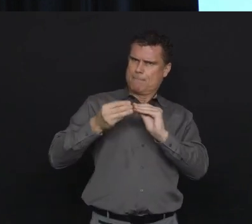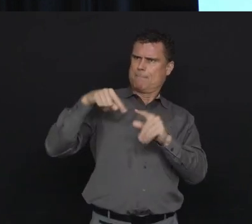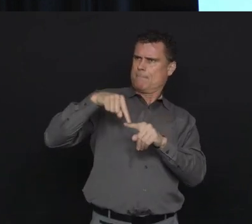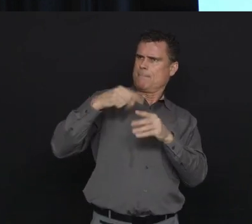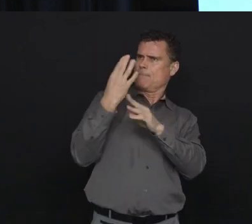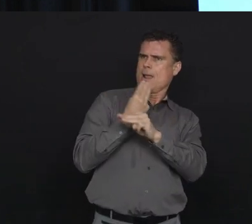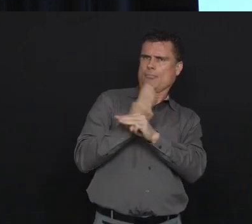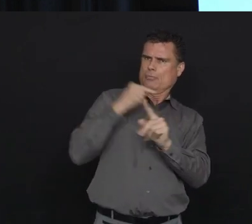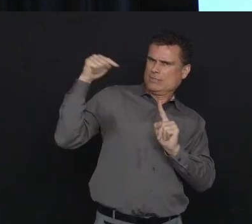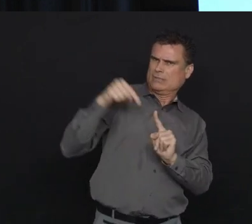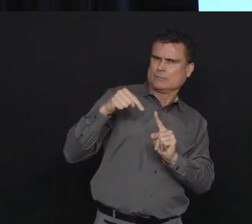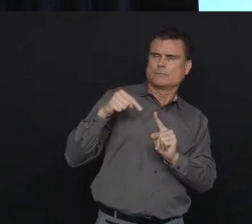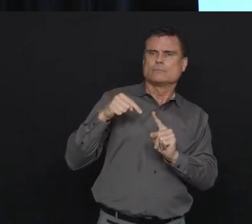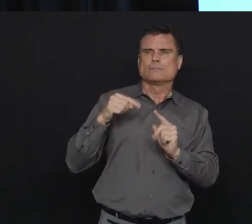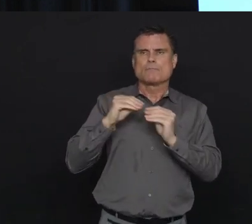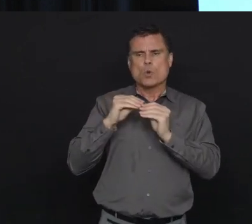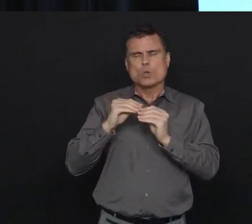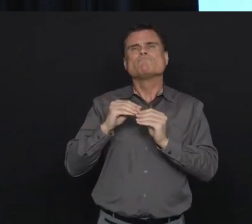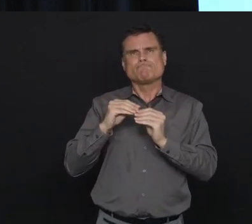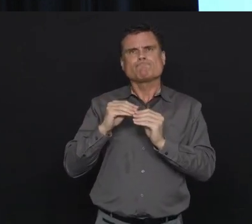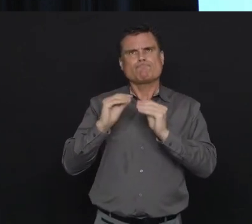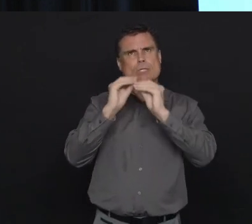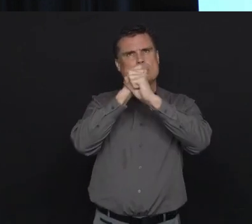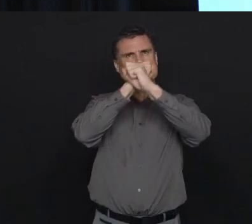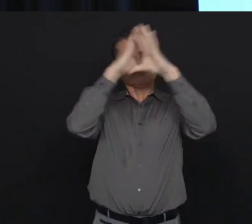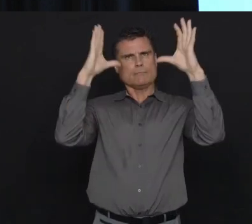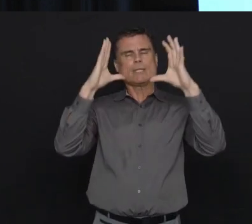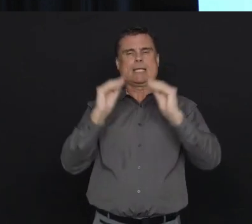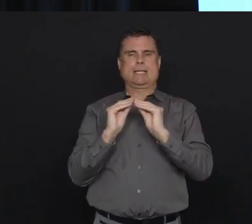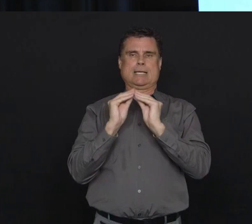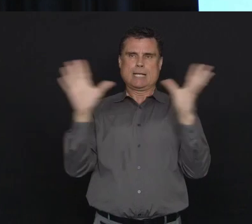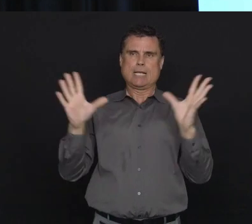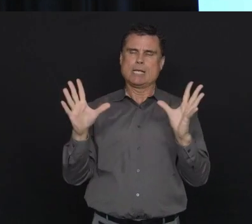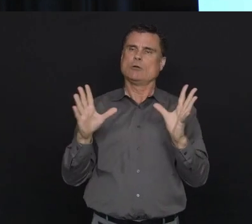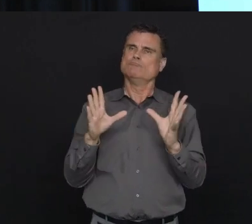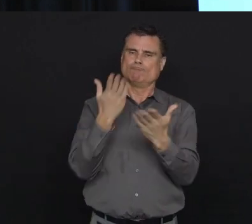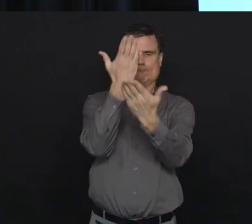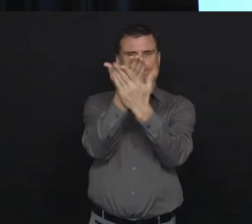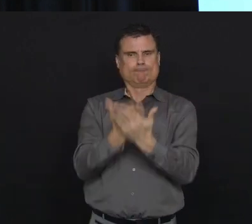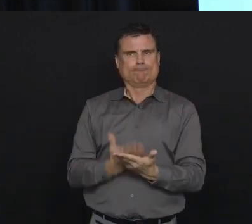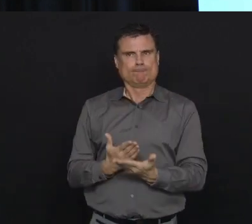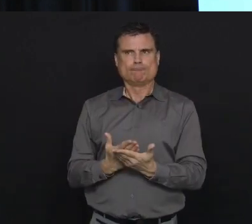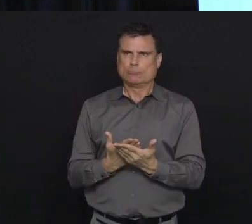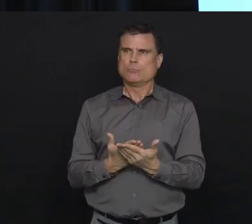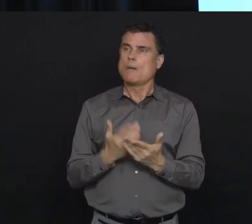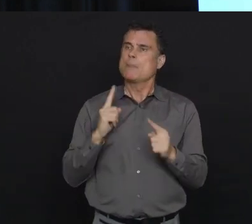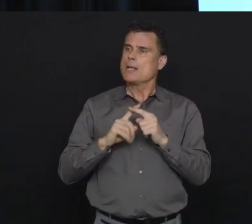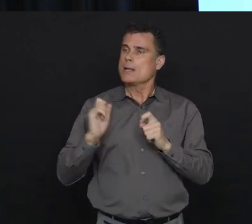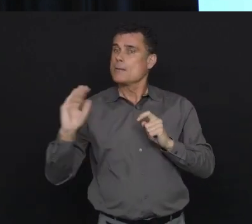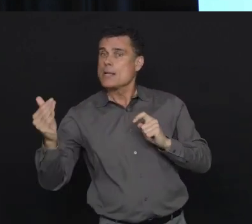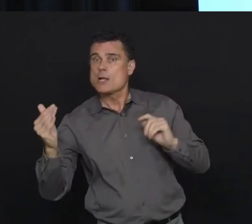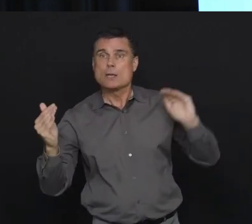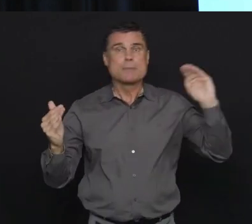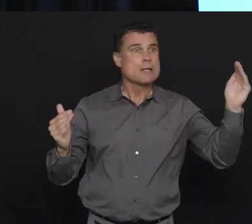possible so we have an accurate comparison. That's one of the reasons why we have not presented this data before now.